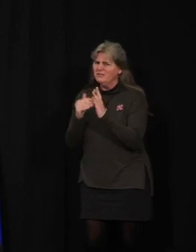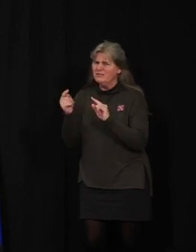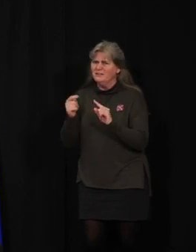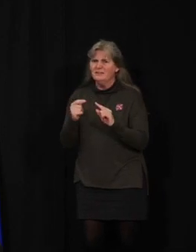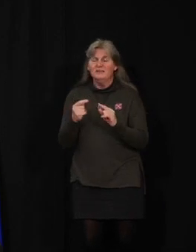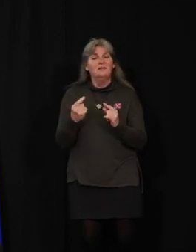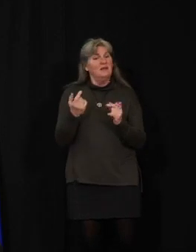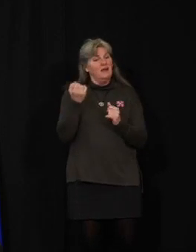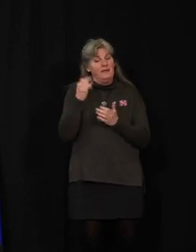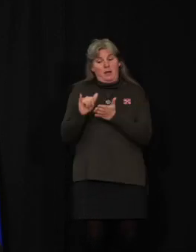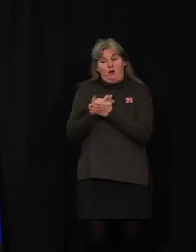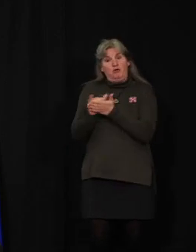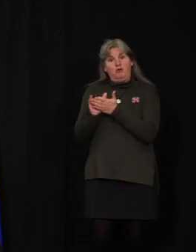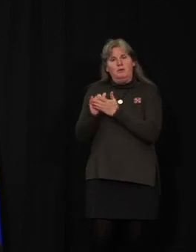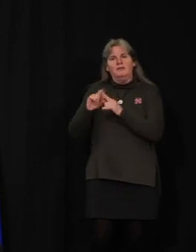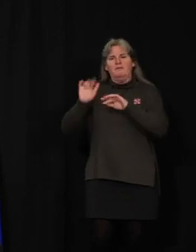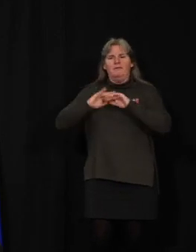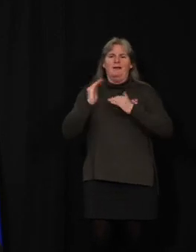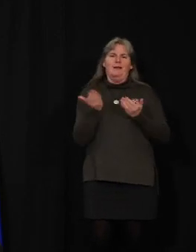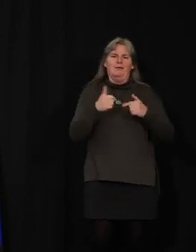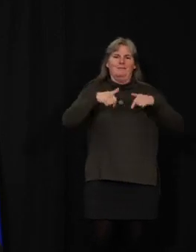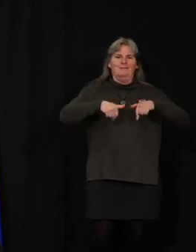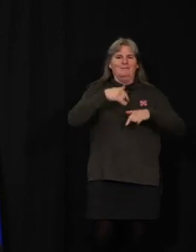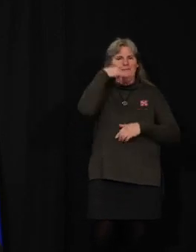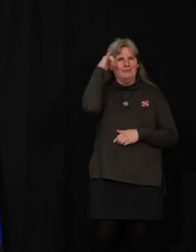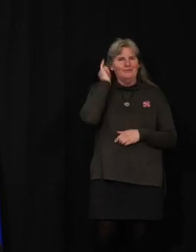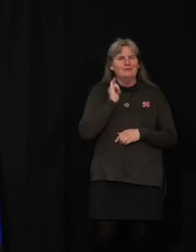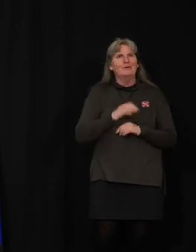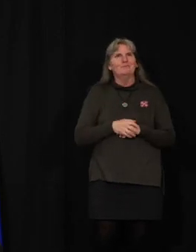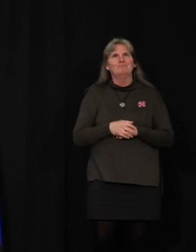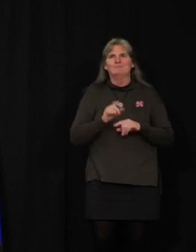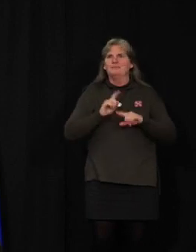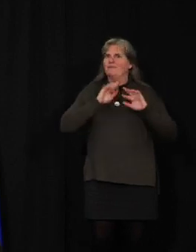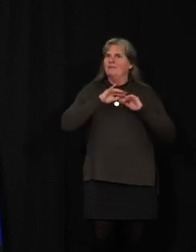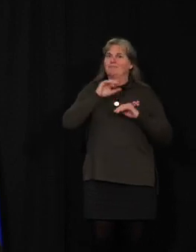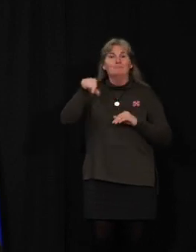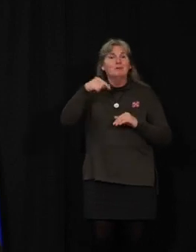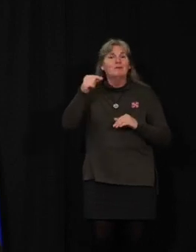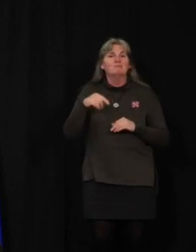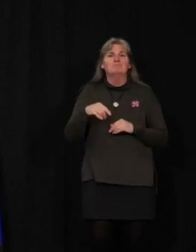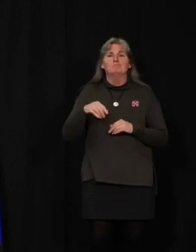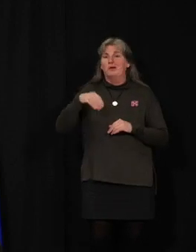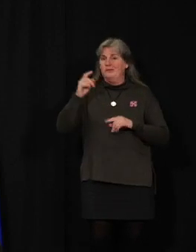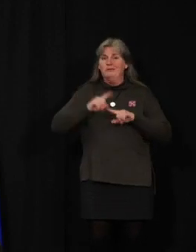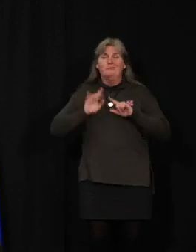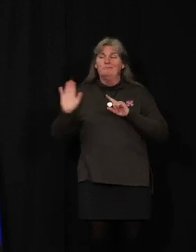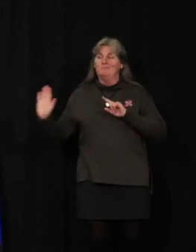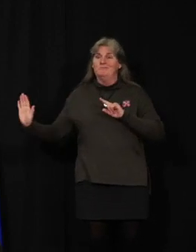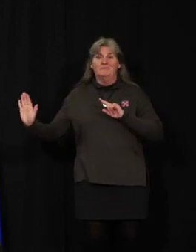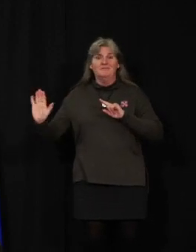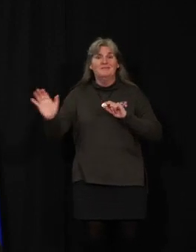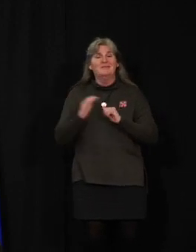We are in a very different place and then Québec or Ontario for that matter. We have a small population and a